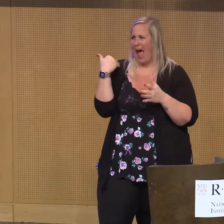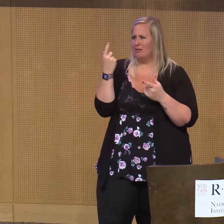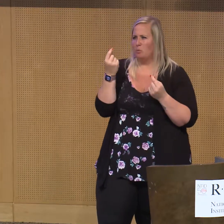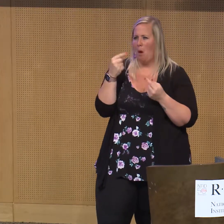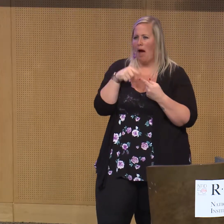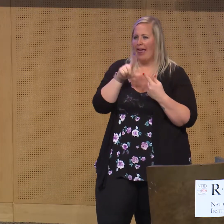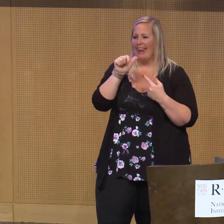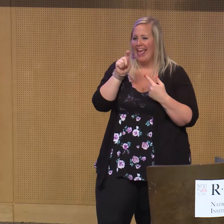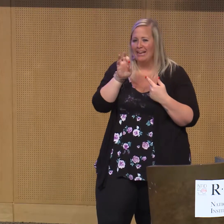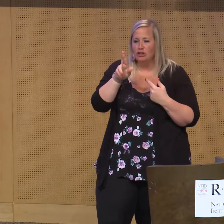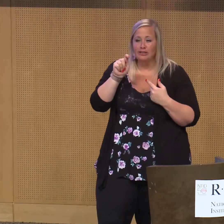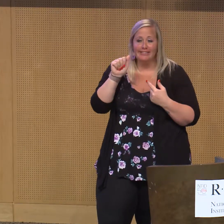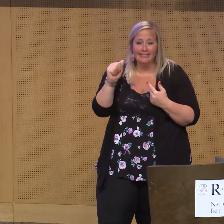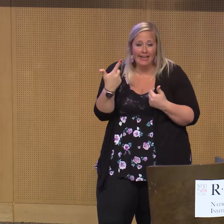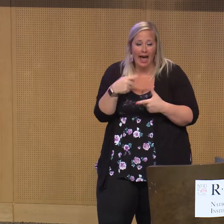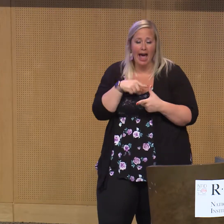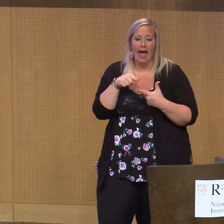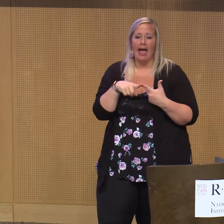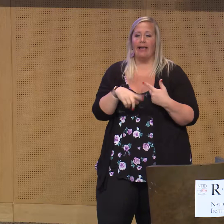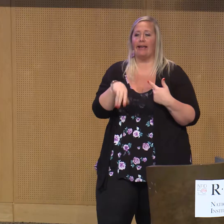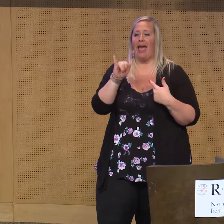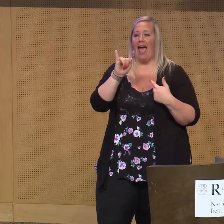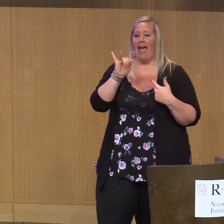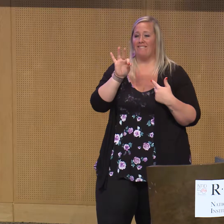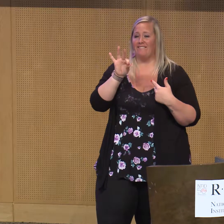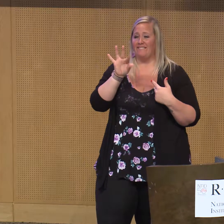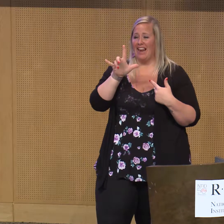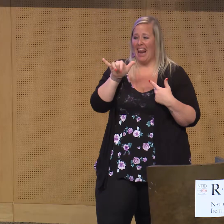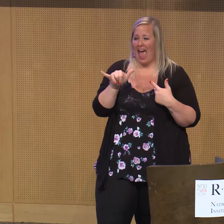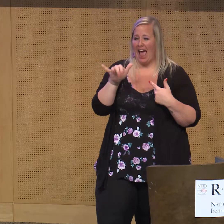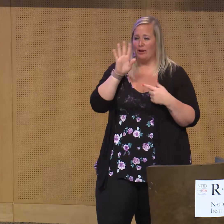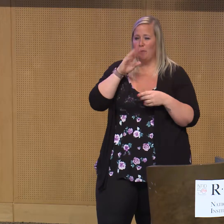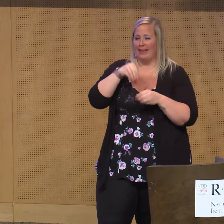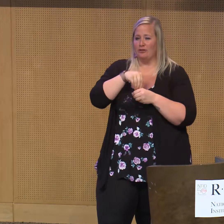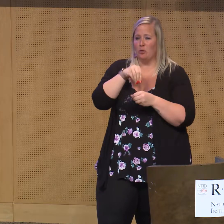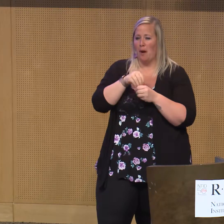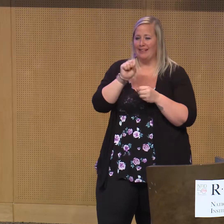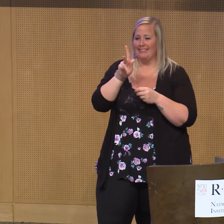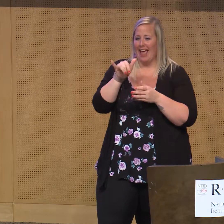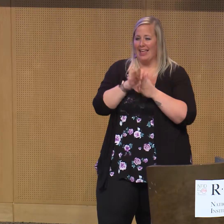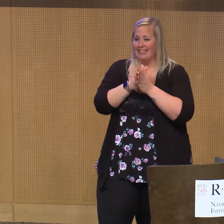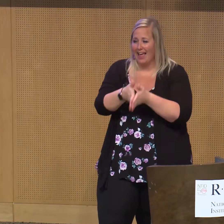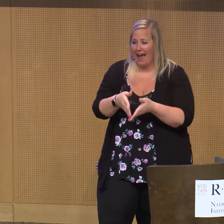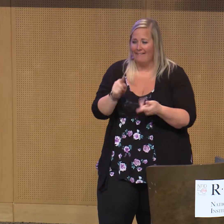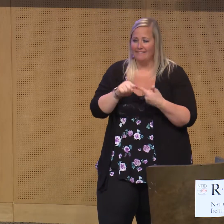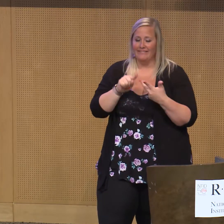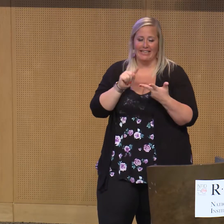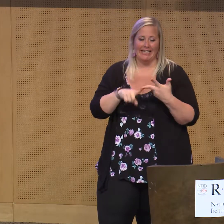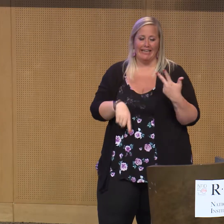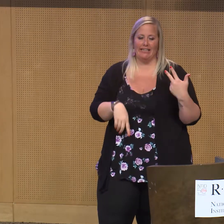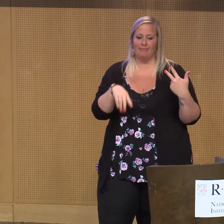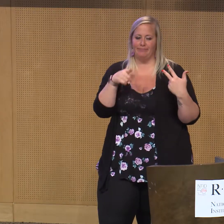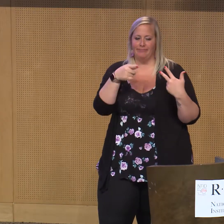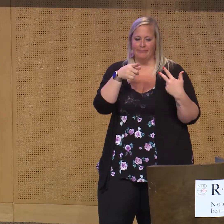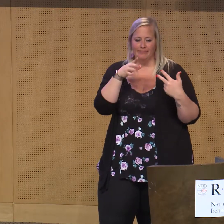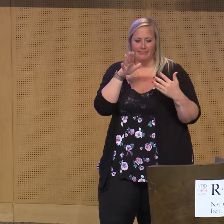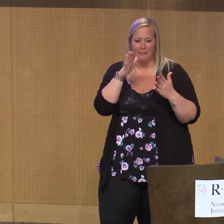things like laser tag or iFLY, which is indoor skydiving,